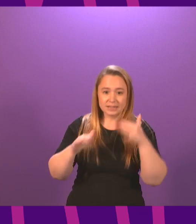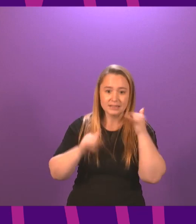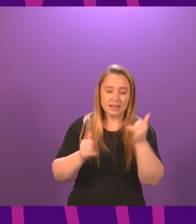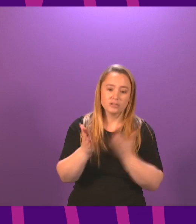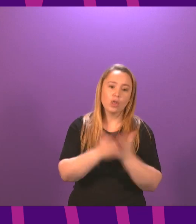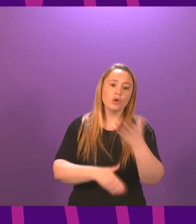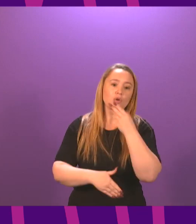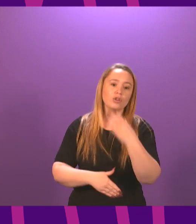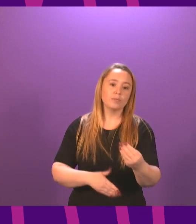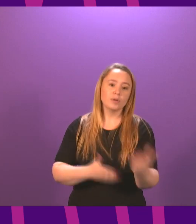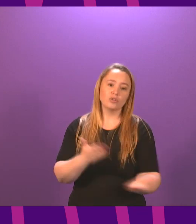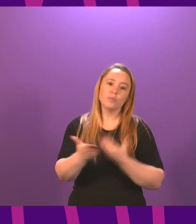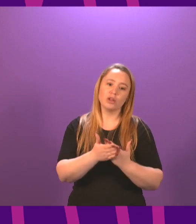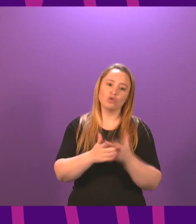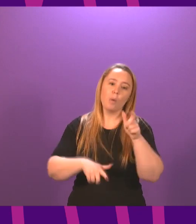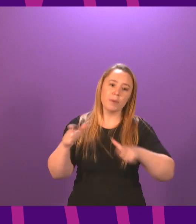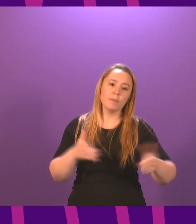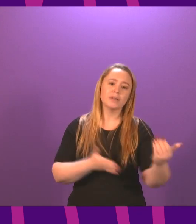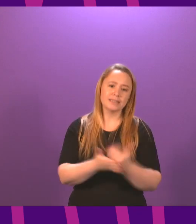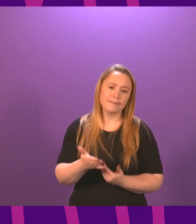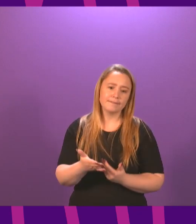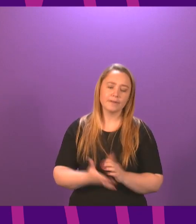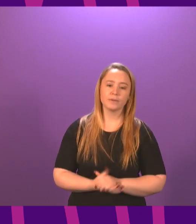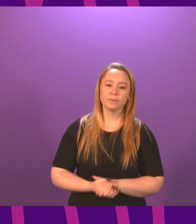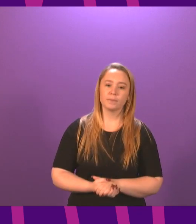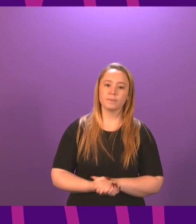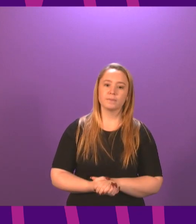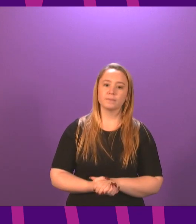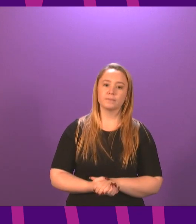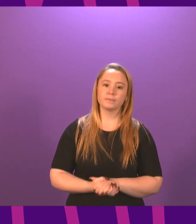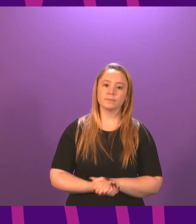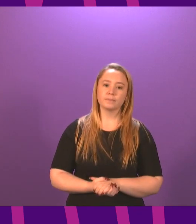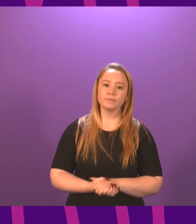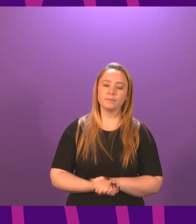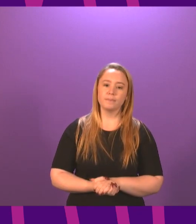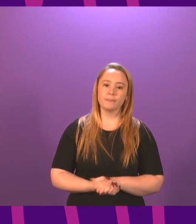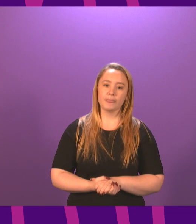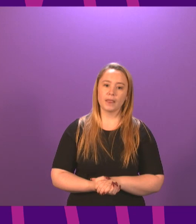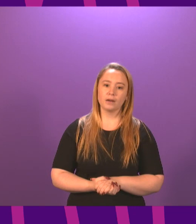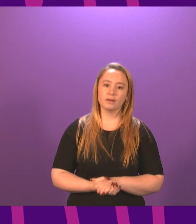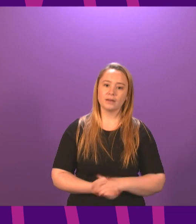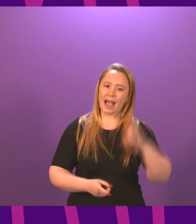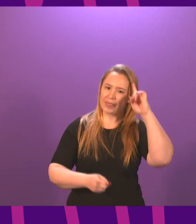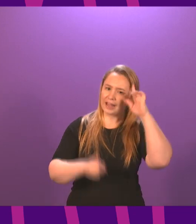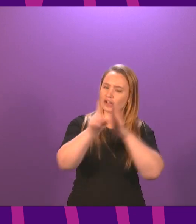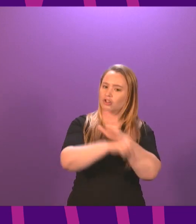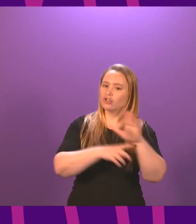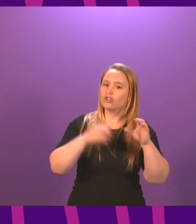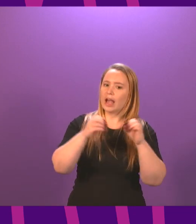homes over Christmas, to keep everybody safe? The First Minister: First, I genuinely think that Jackie Baillie